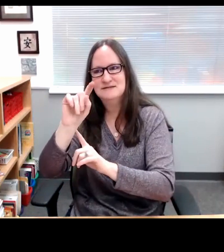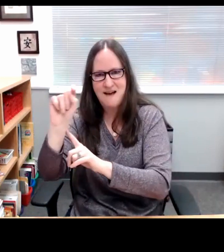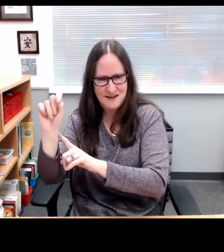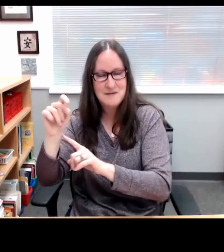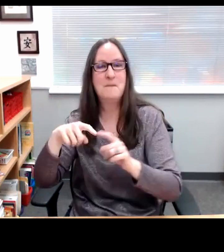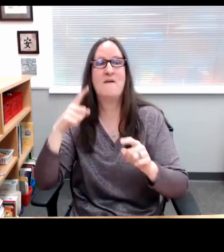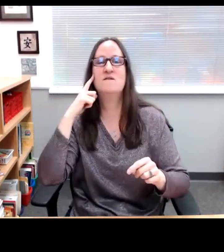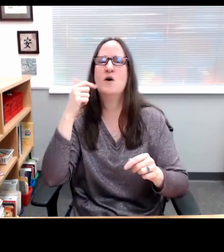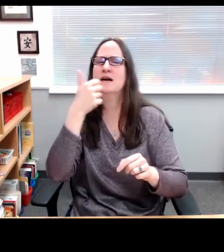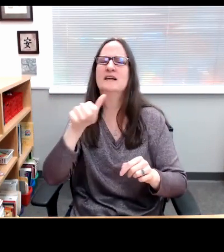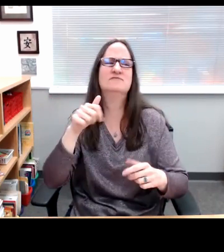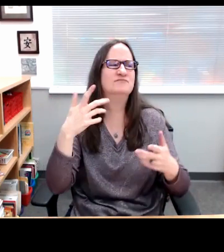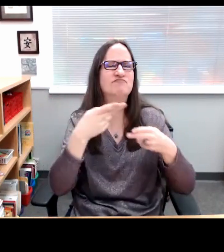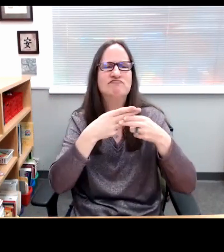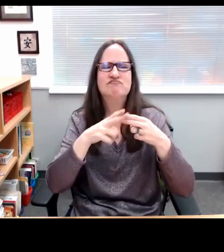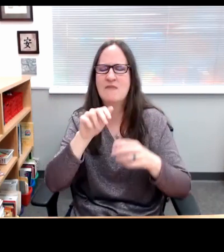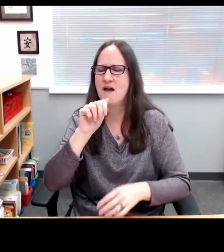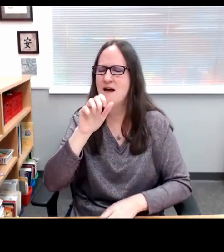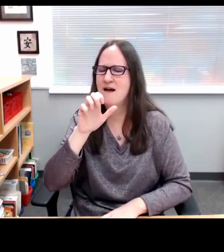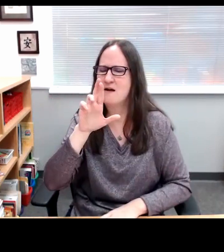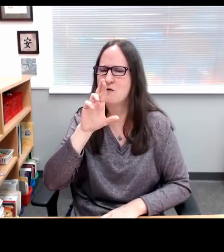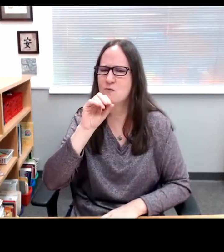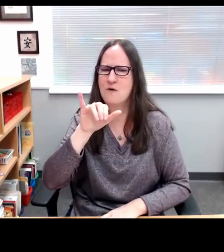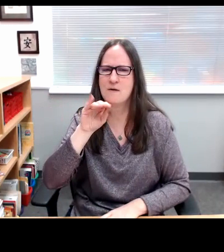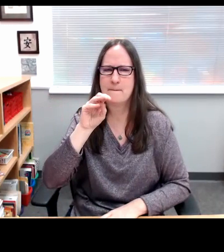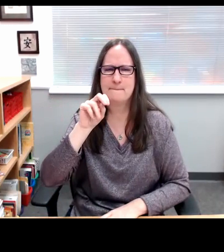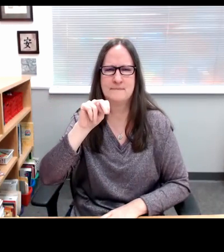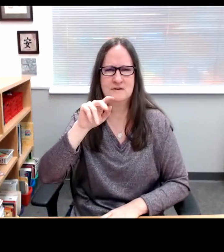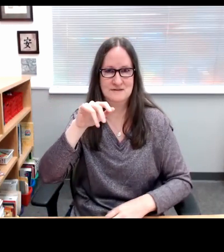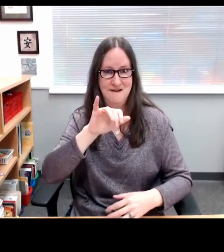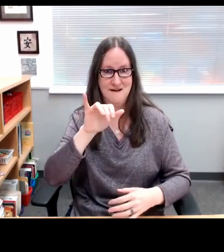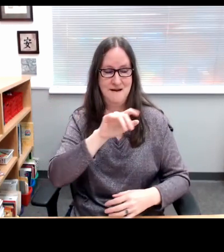it'll be a roundabout handshape, but truthfully, for any type of acronym,